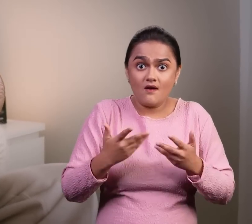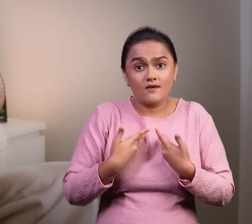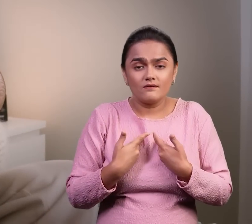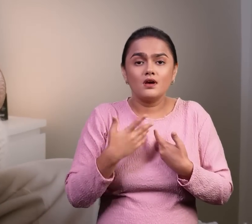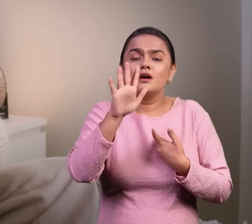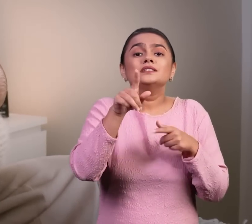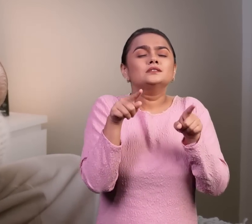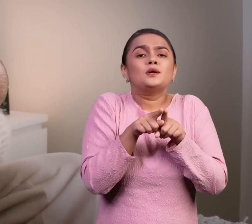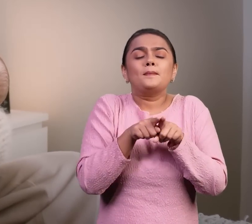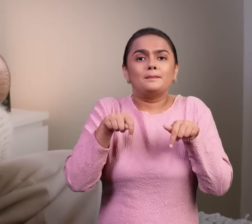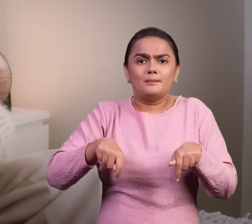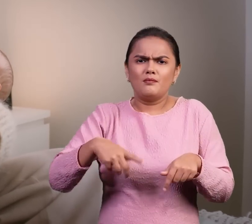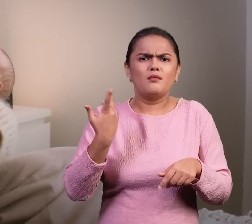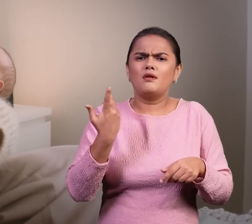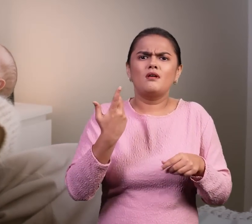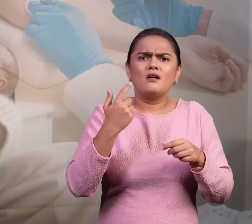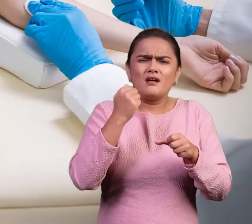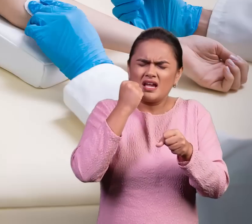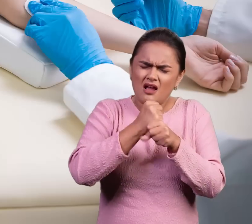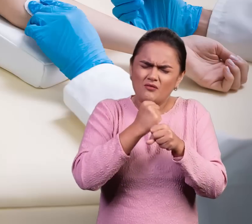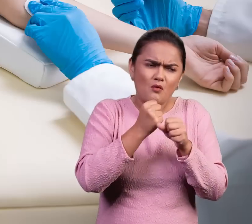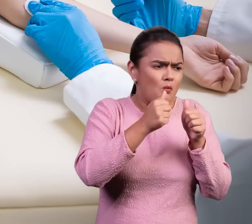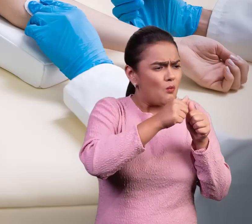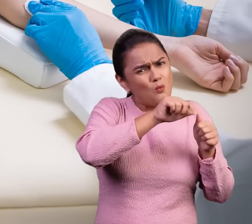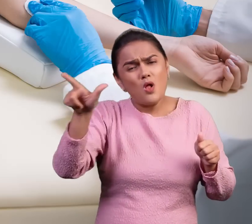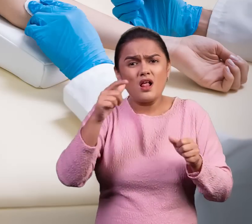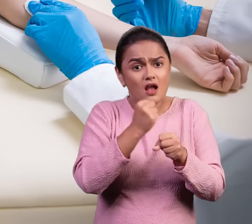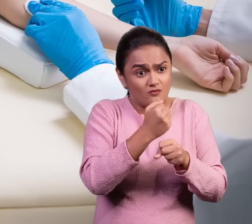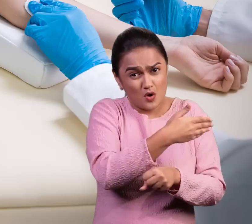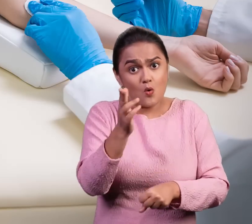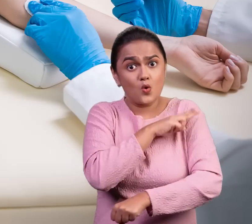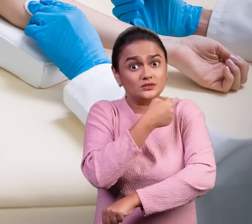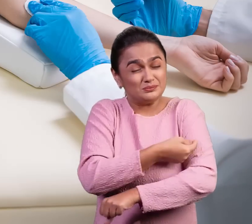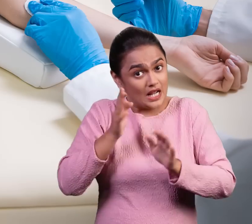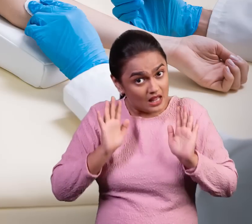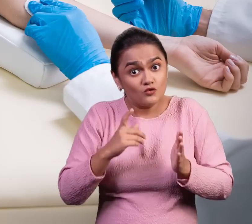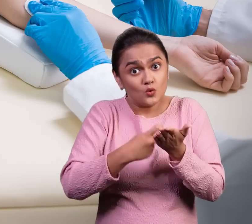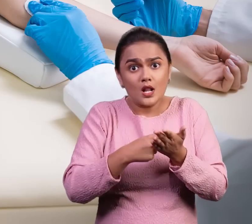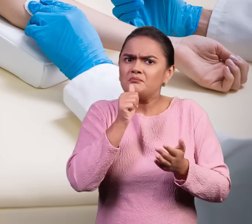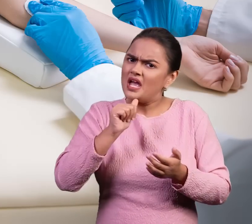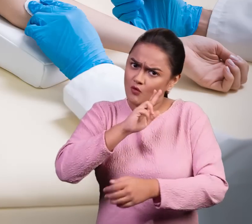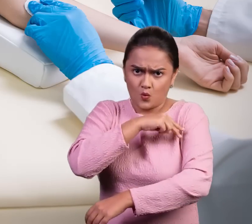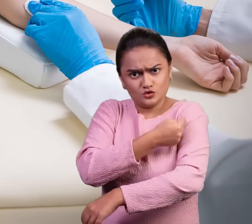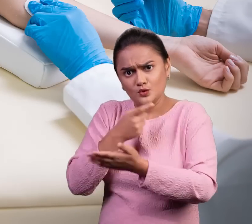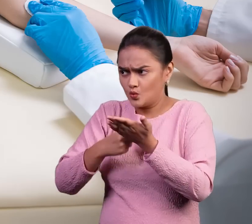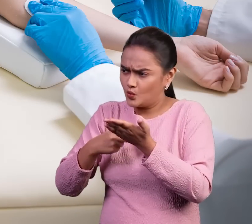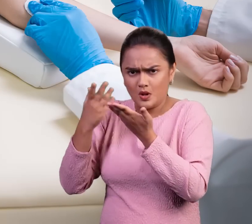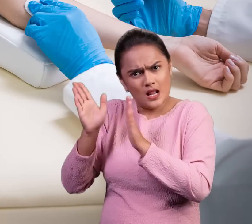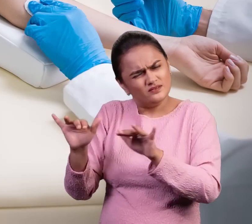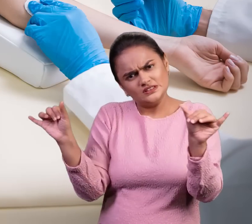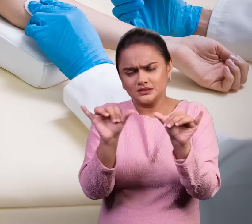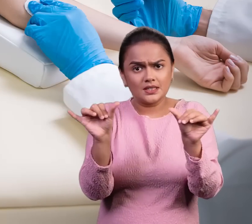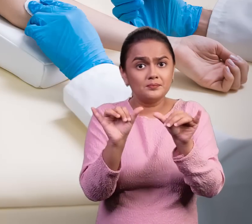There is a rule in all the Government and private hospitals in India.